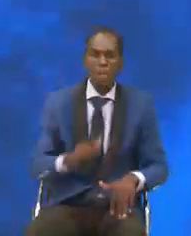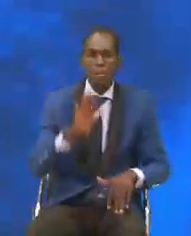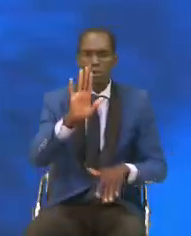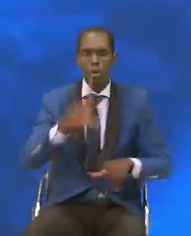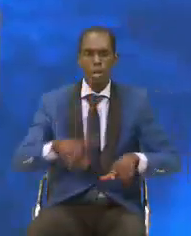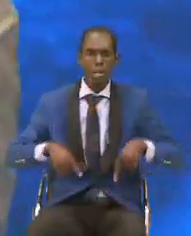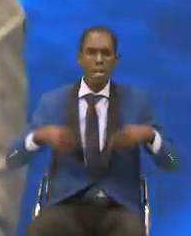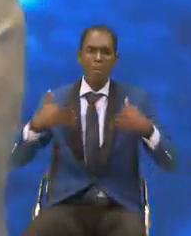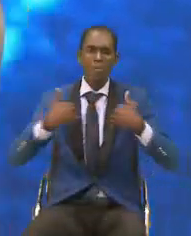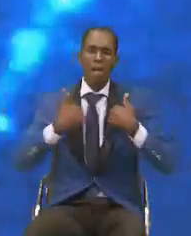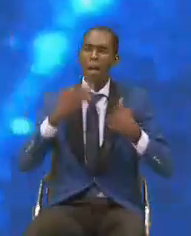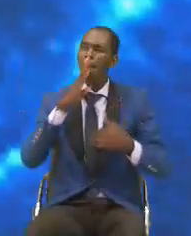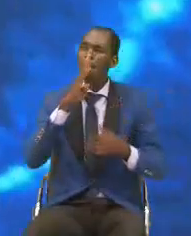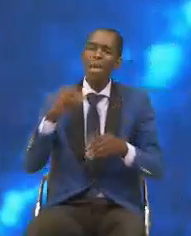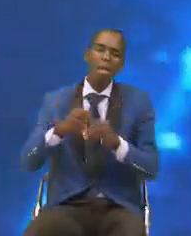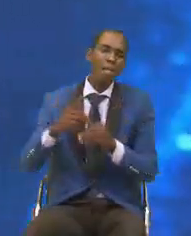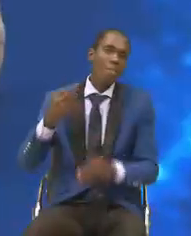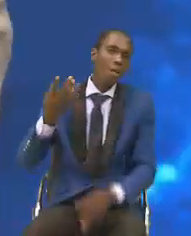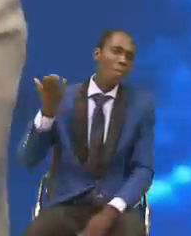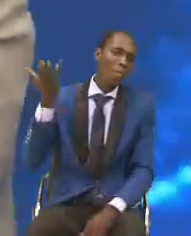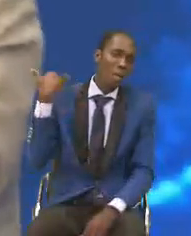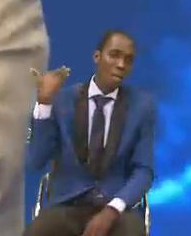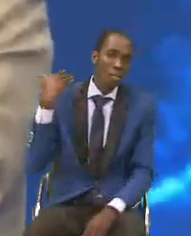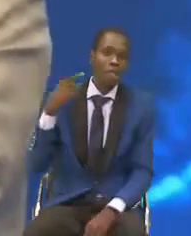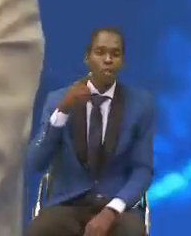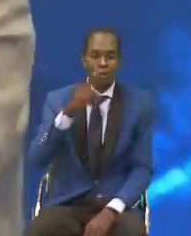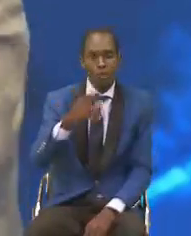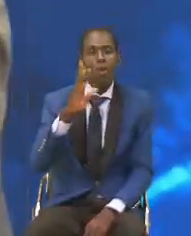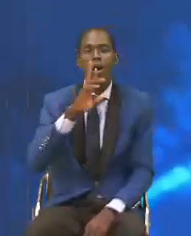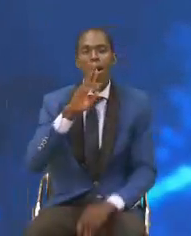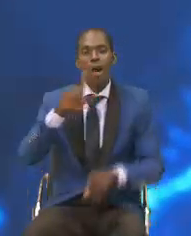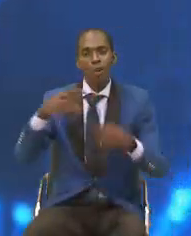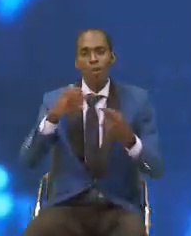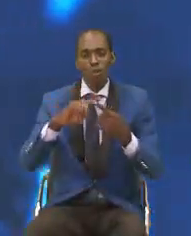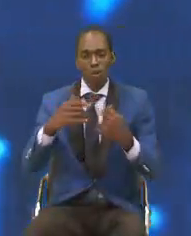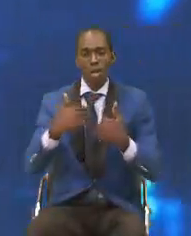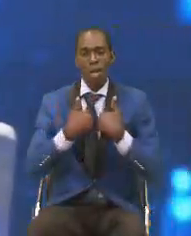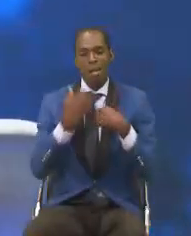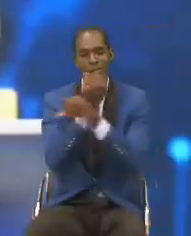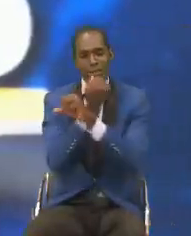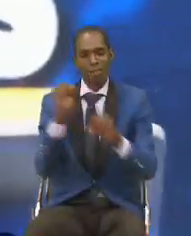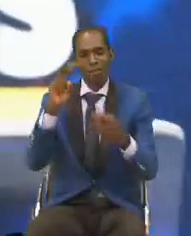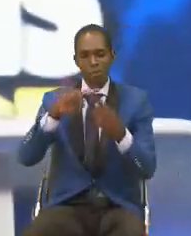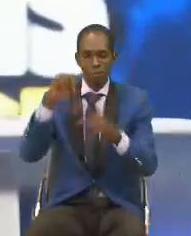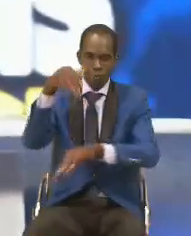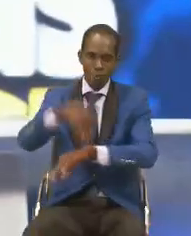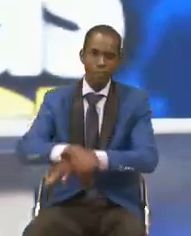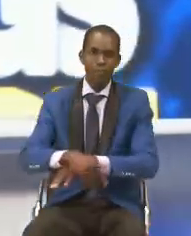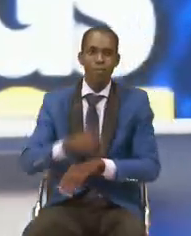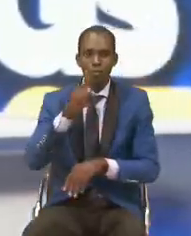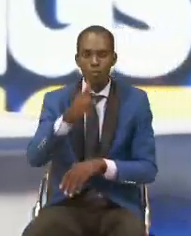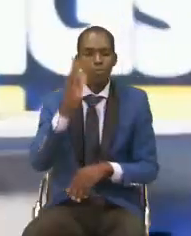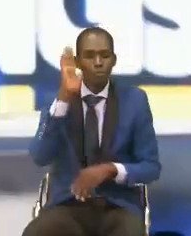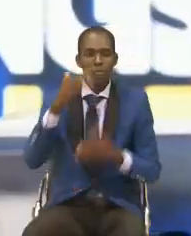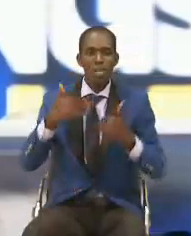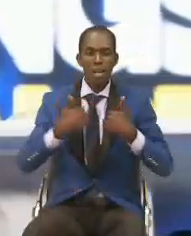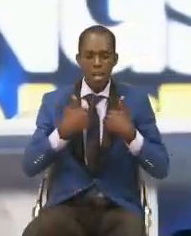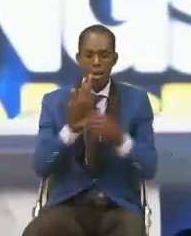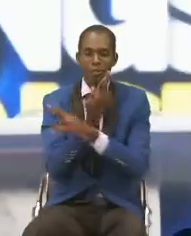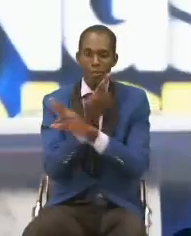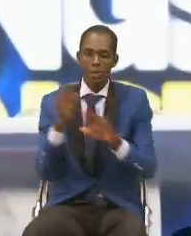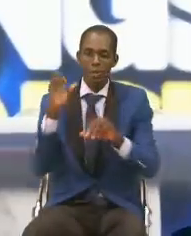no matter how bad your life has been in the past you are going to have salvation tonight